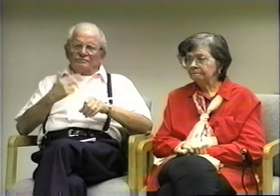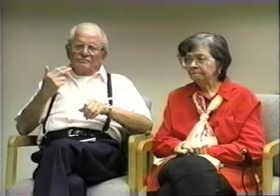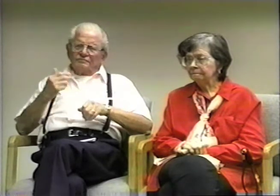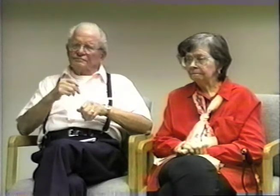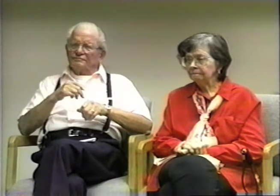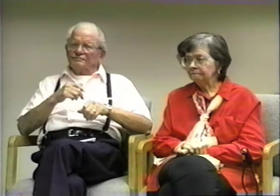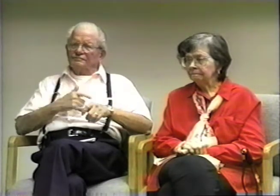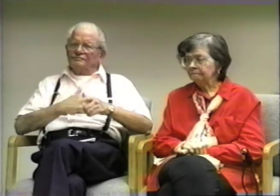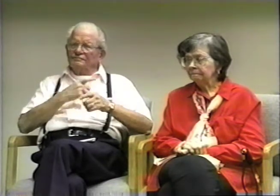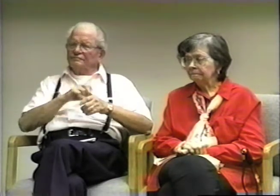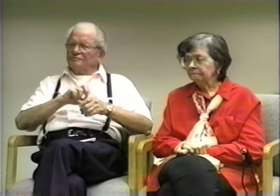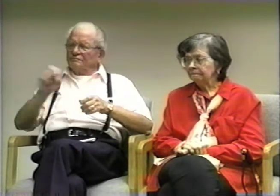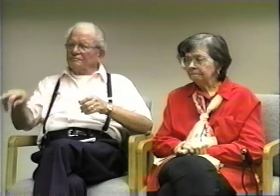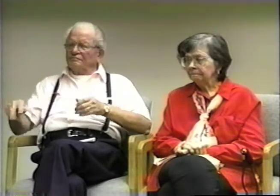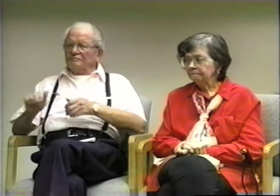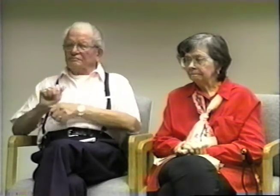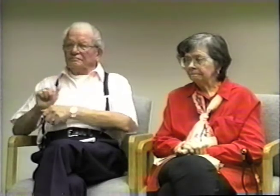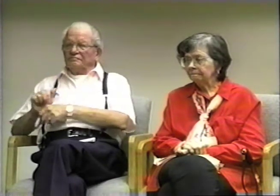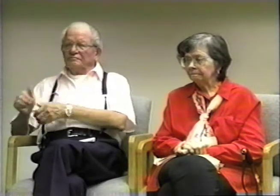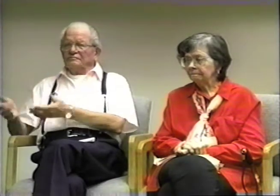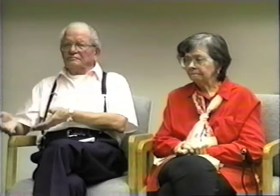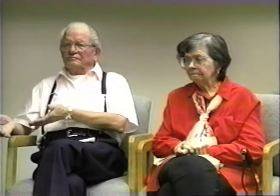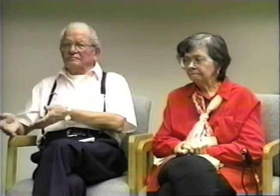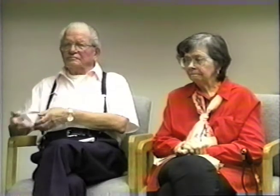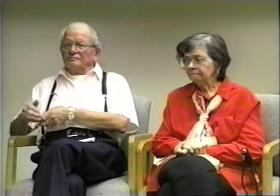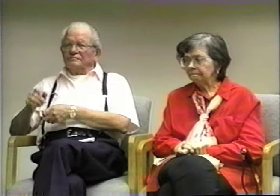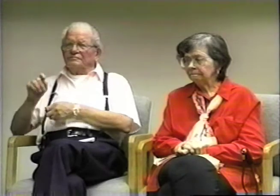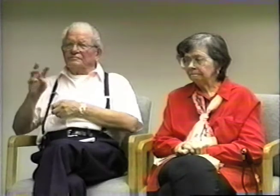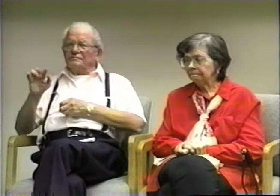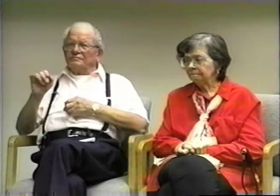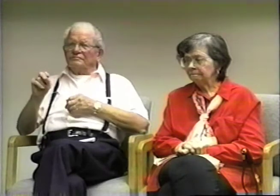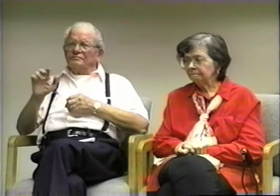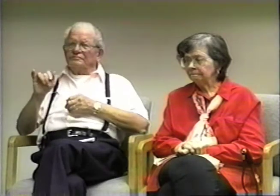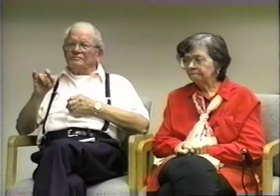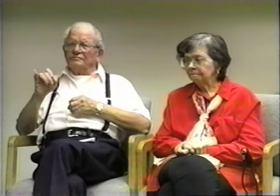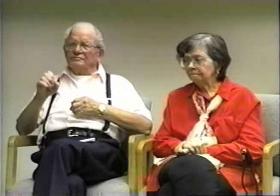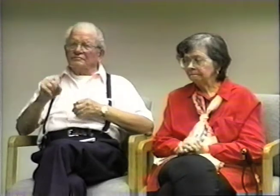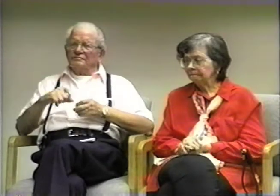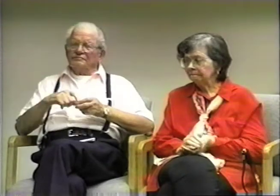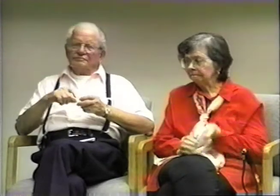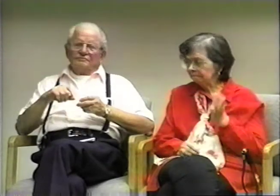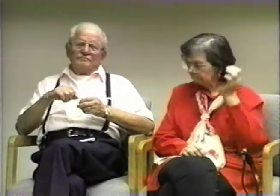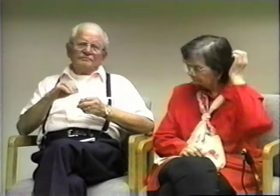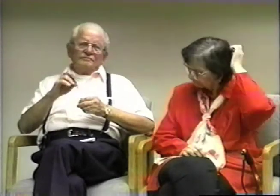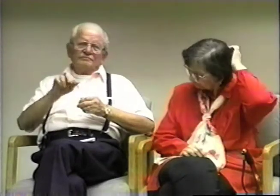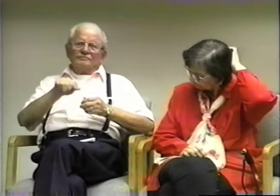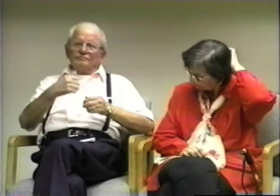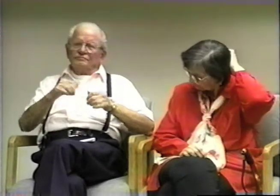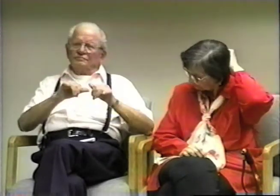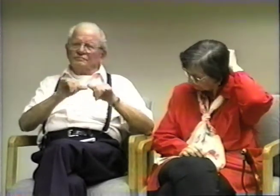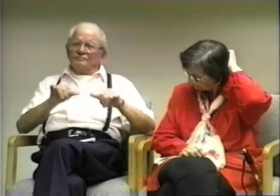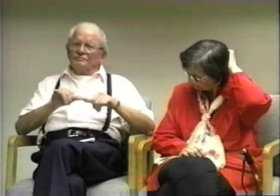Some Deaf people have quit their jobs and relocated to the Twin Cities or other areas.